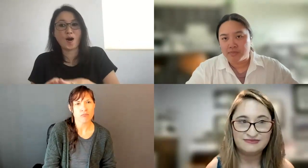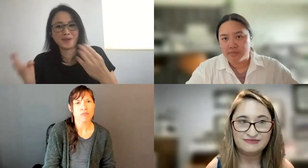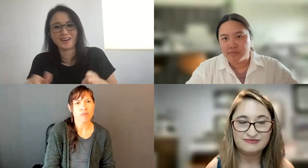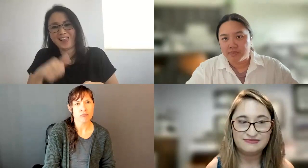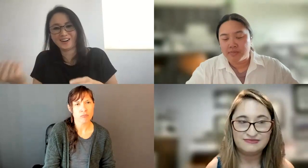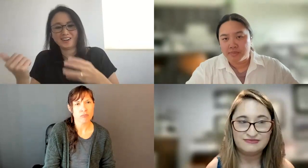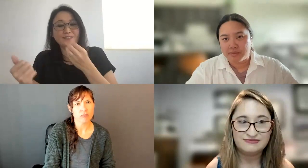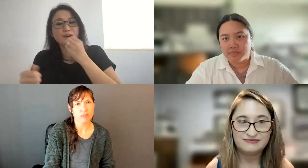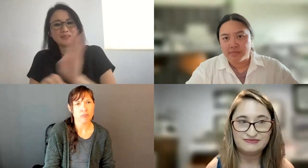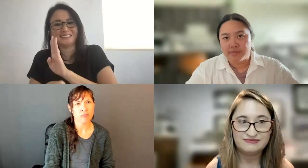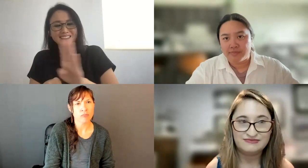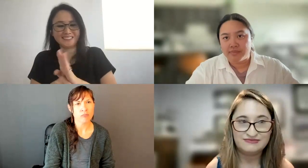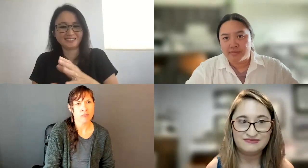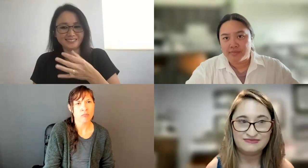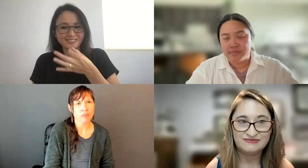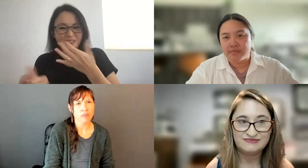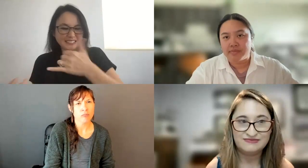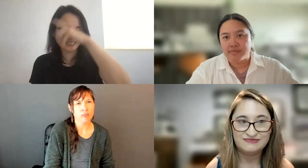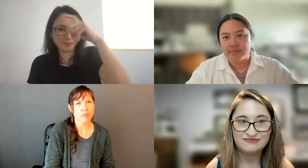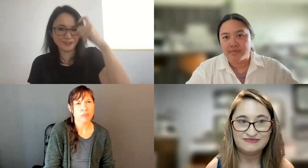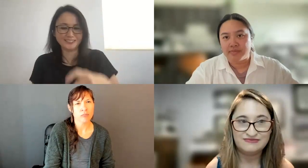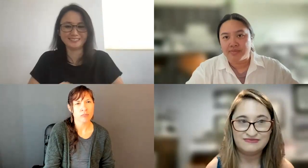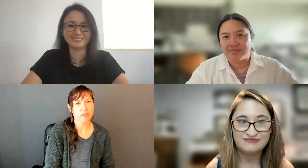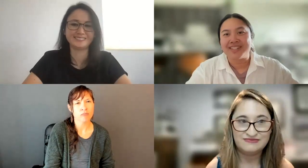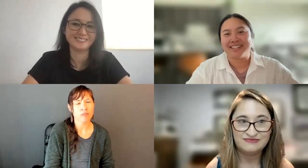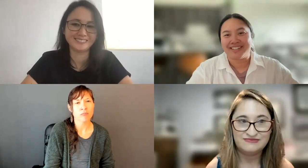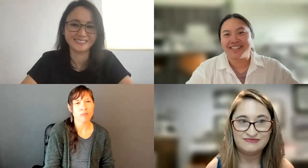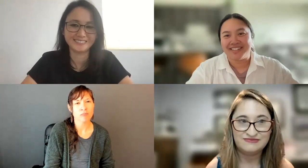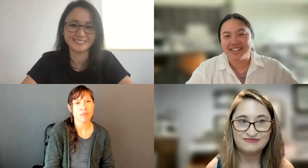Right now, the clothing business, we're actually gonna open another food business pretty soon, this summer.